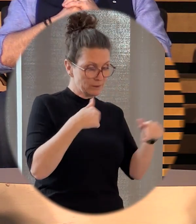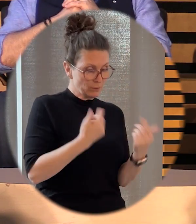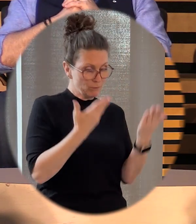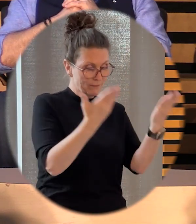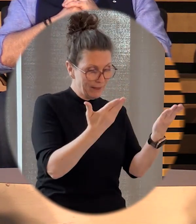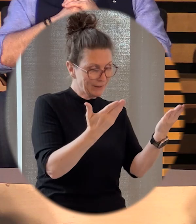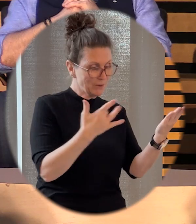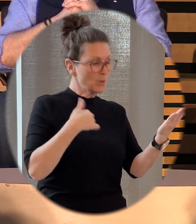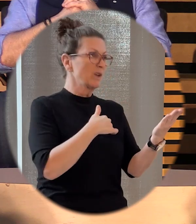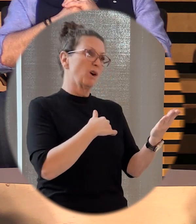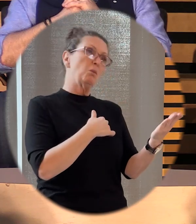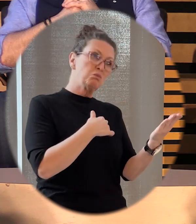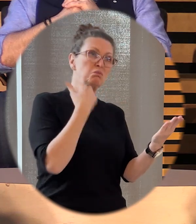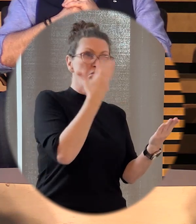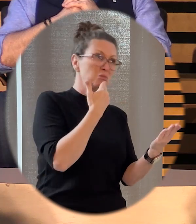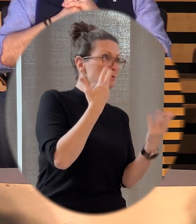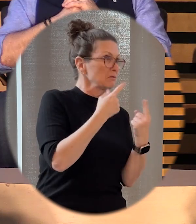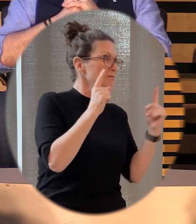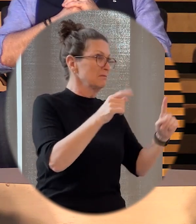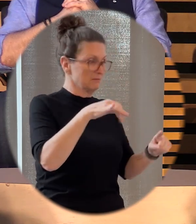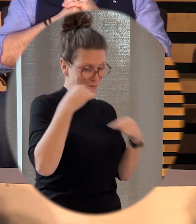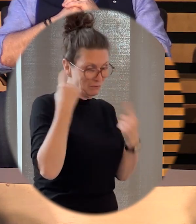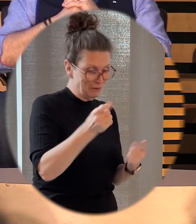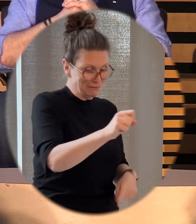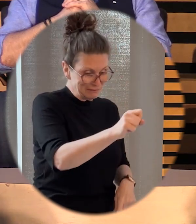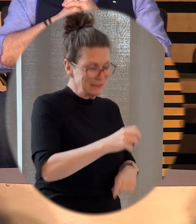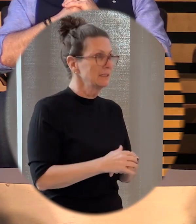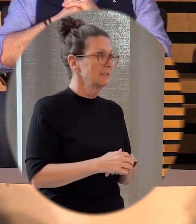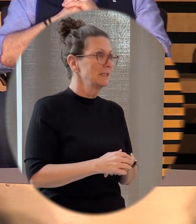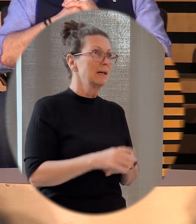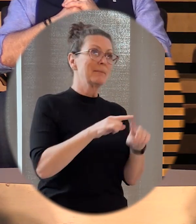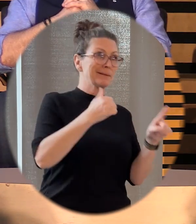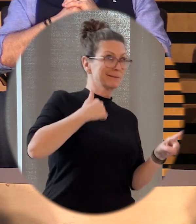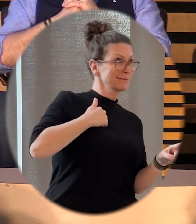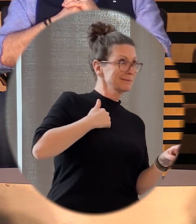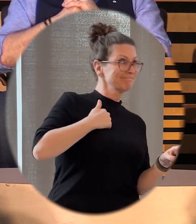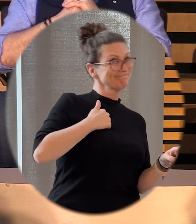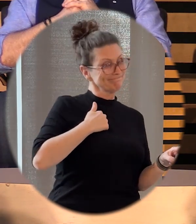that our staff do really good work. As a country though, when we when we think about the direction